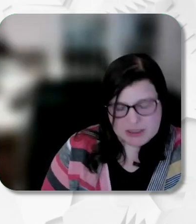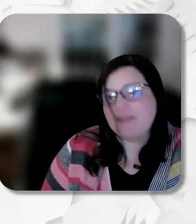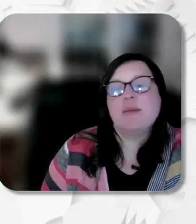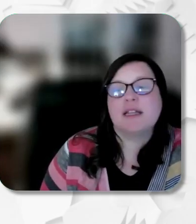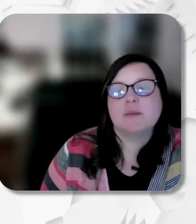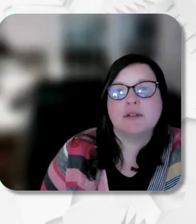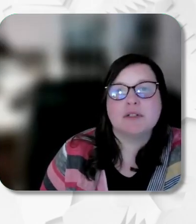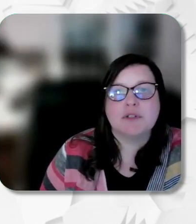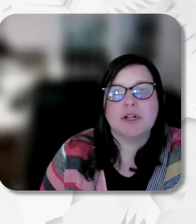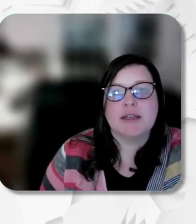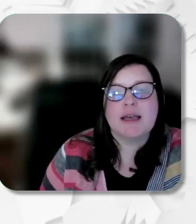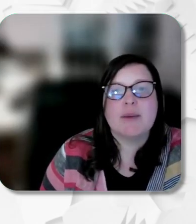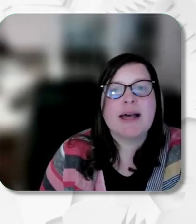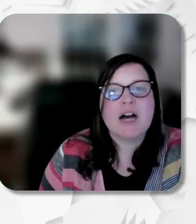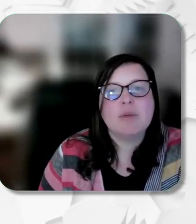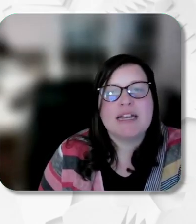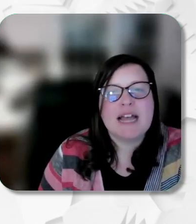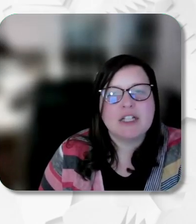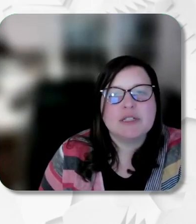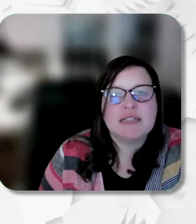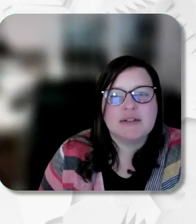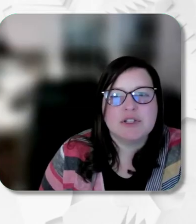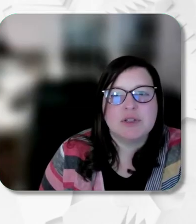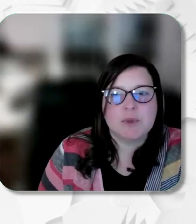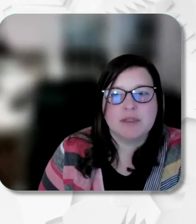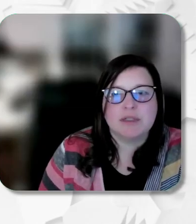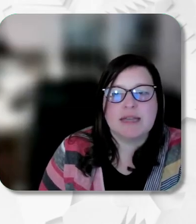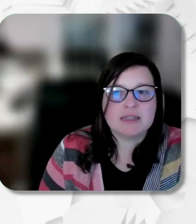to think about the pillars of learning and about how play naturally leverages those pillars and